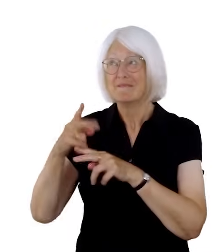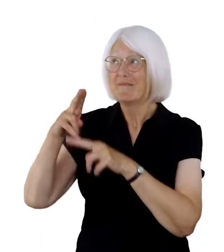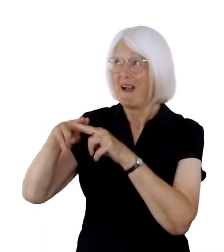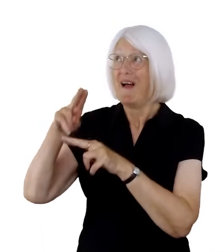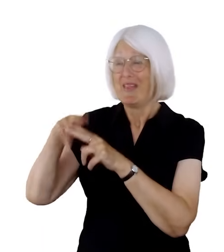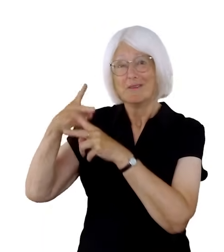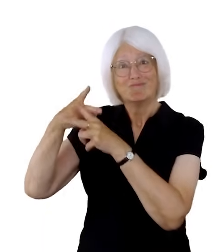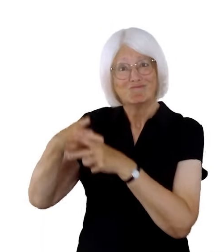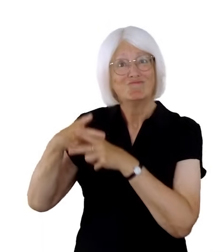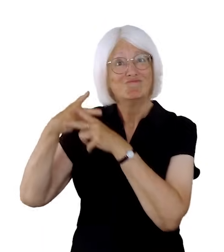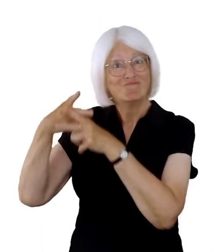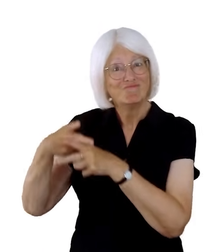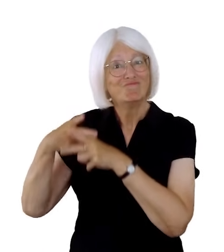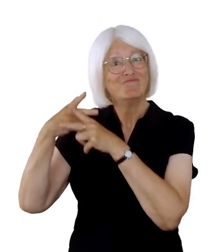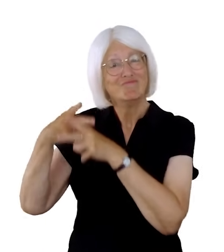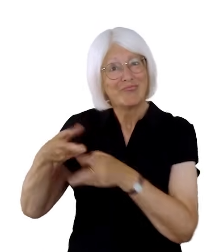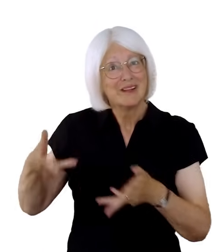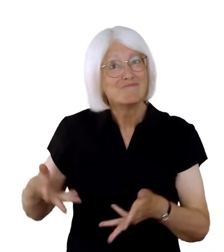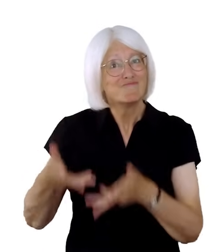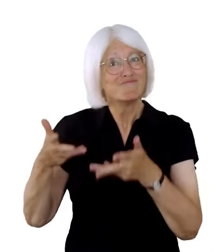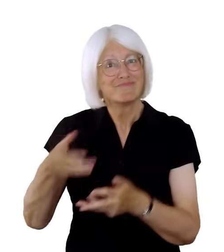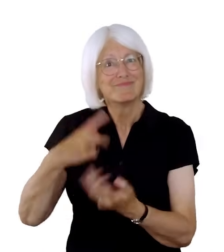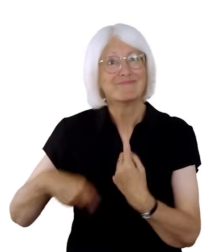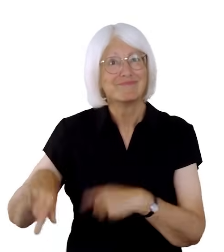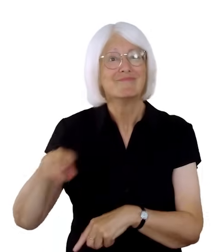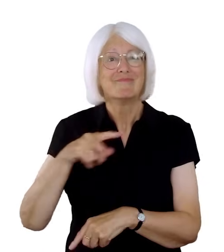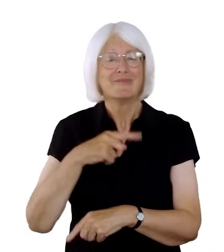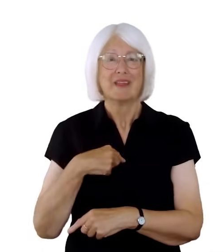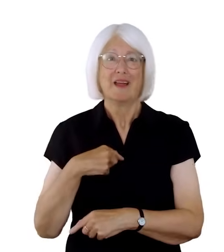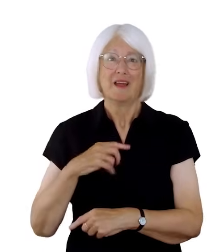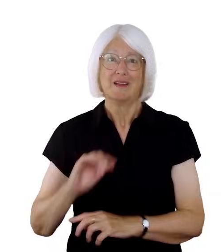Fatherlike he tends and spares us